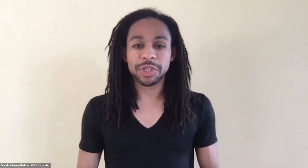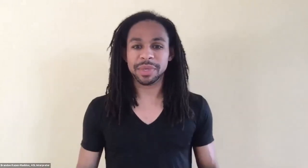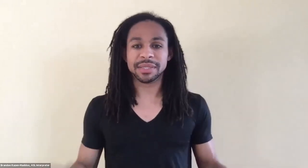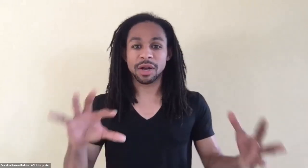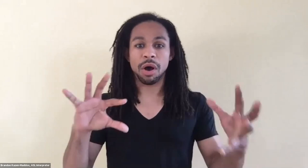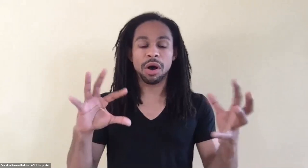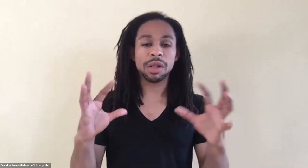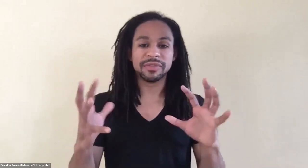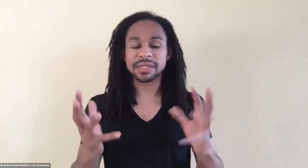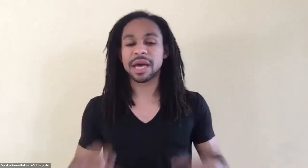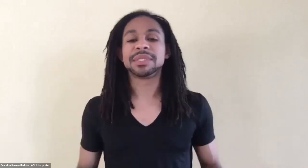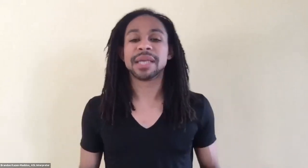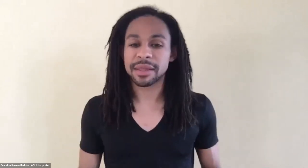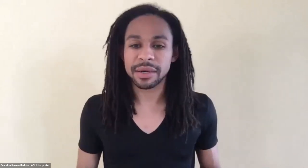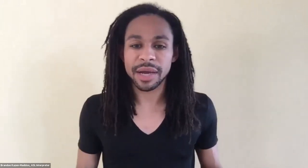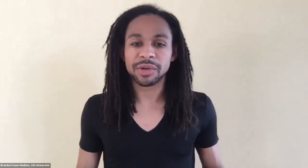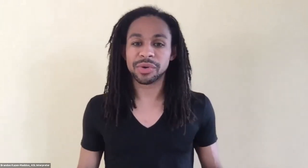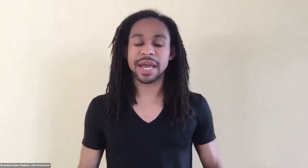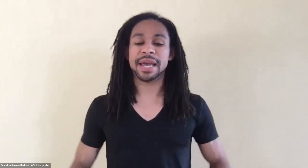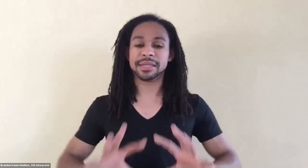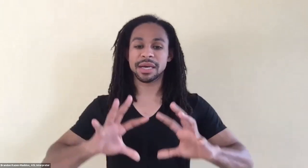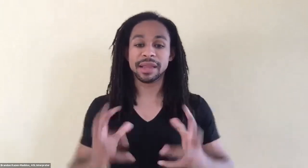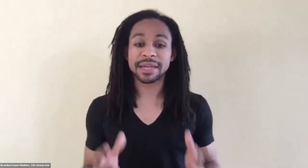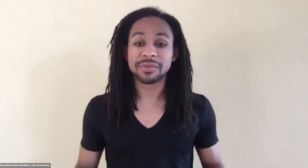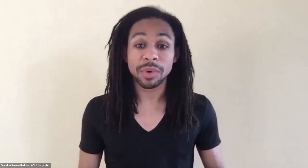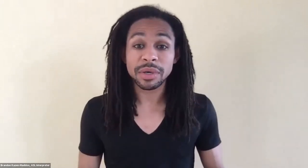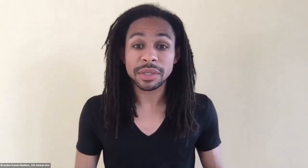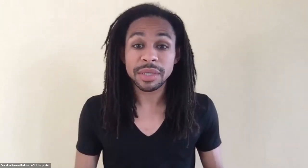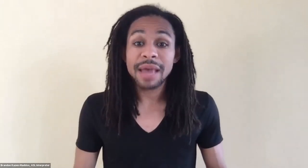which means that all of us come together and create a collective world,